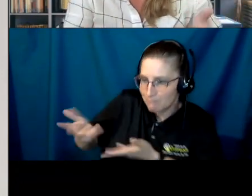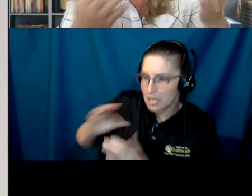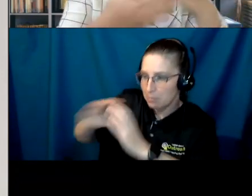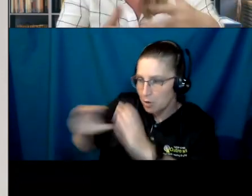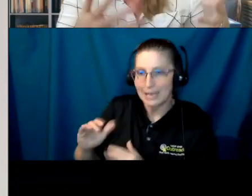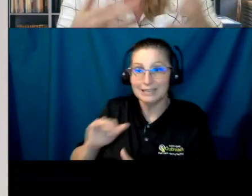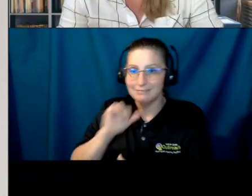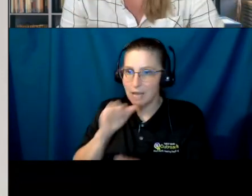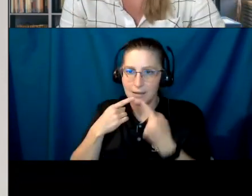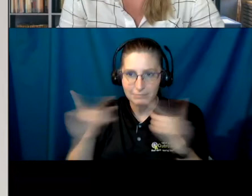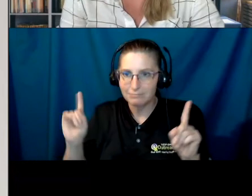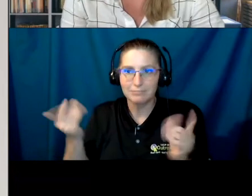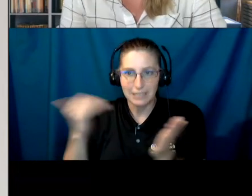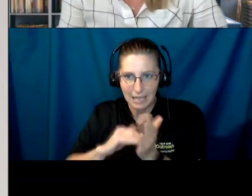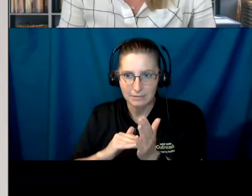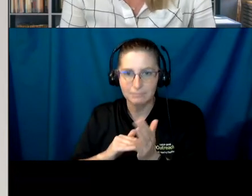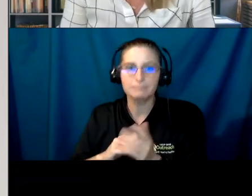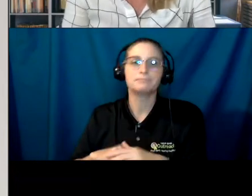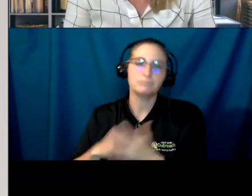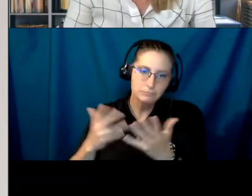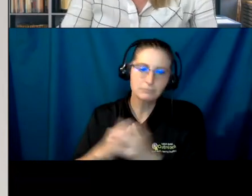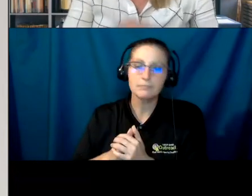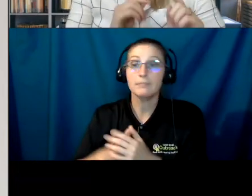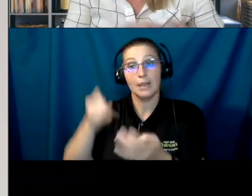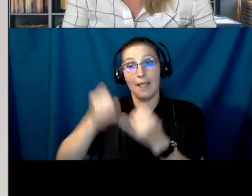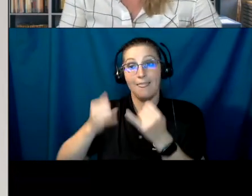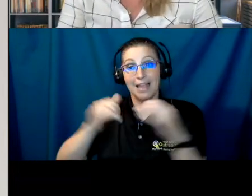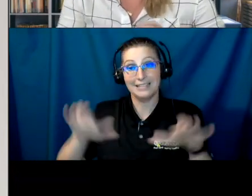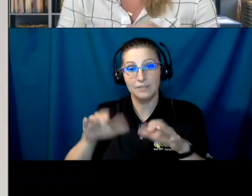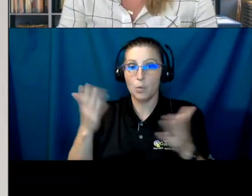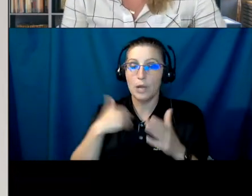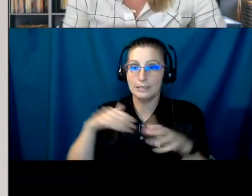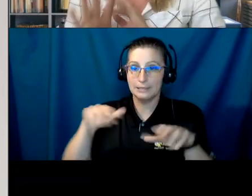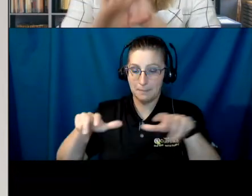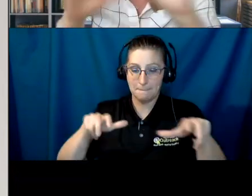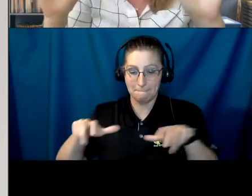and go through that. Last activity is the puzzle activity, which I would get a blank